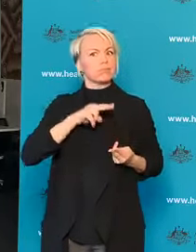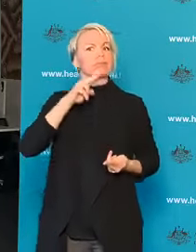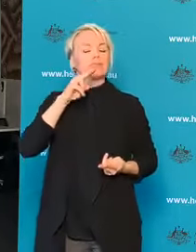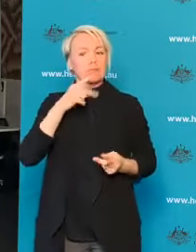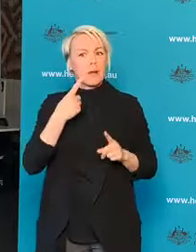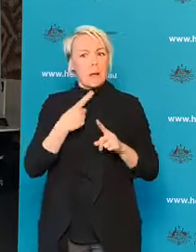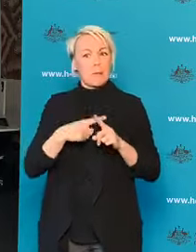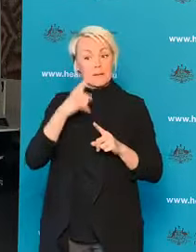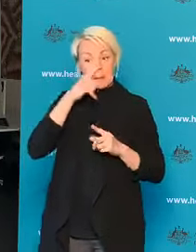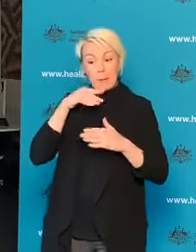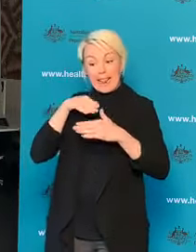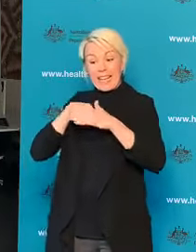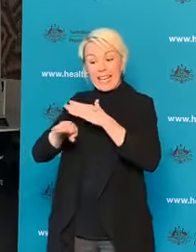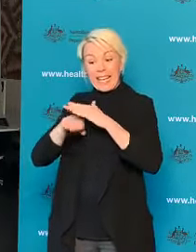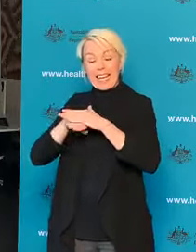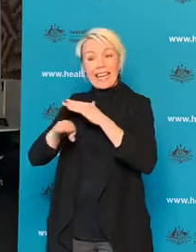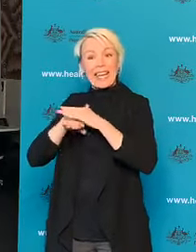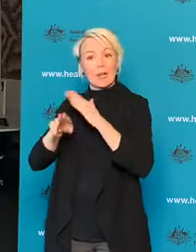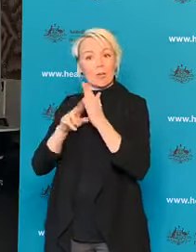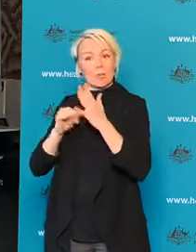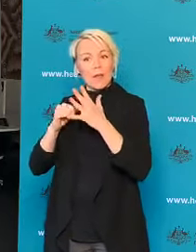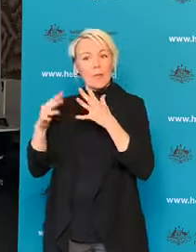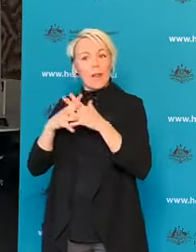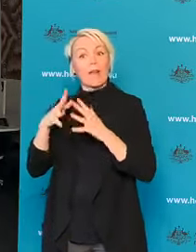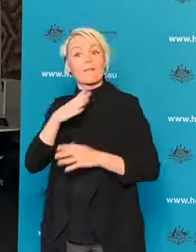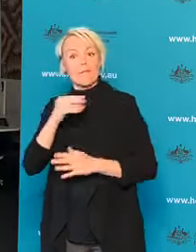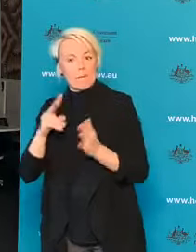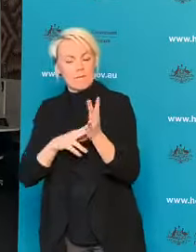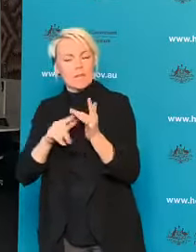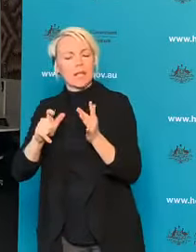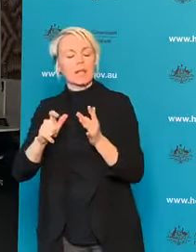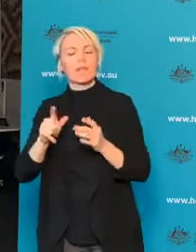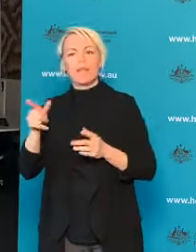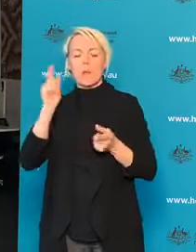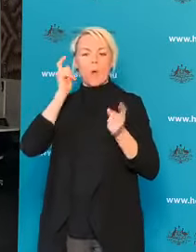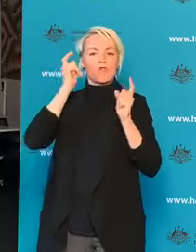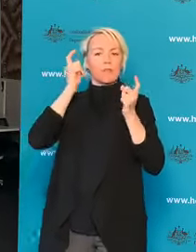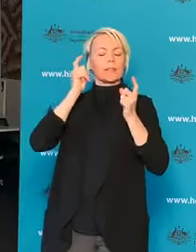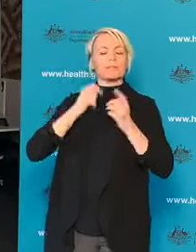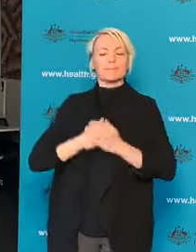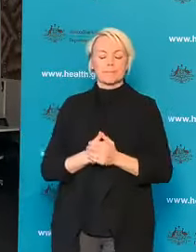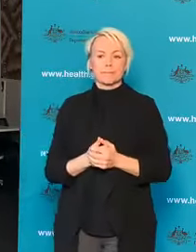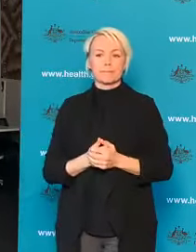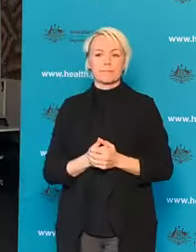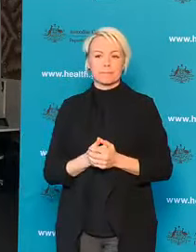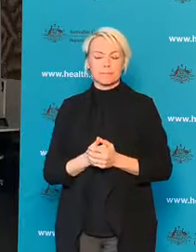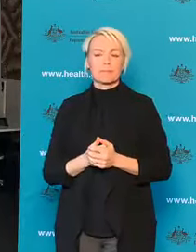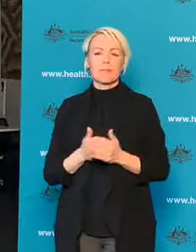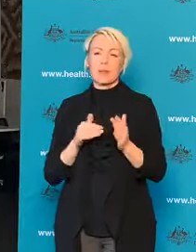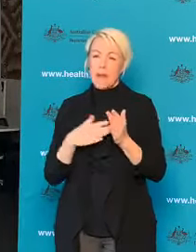Victoria. The border measures are obviously in place to prevent the movement of people